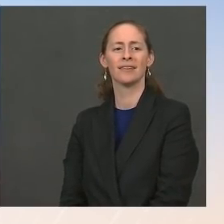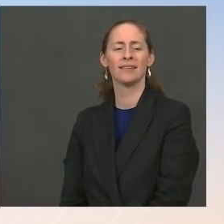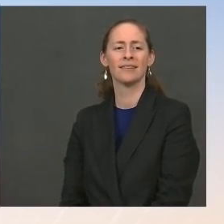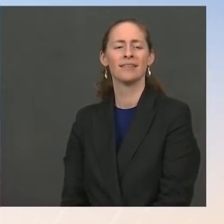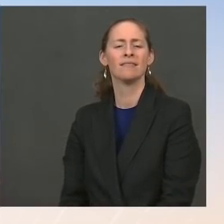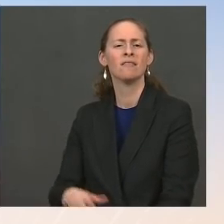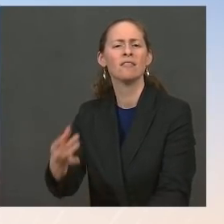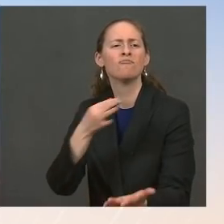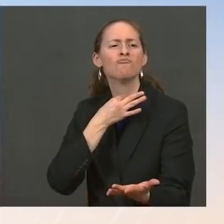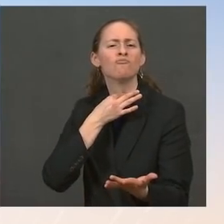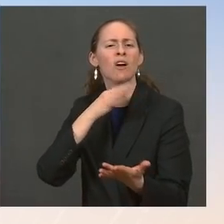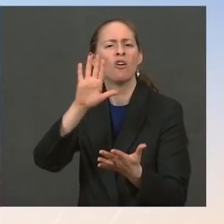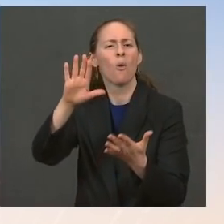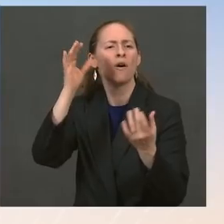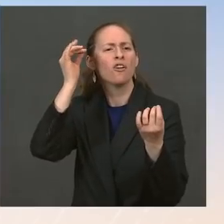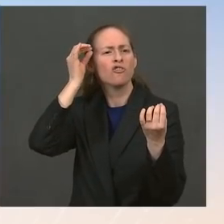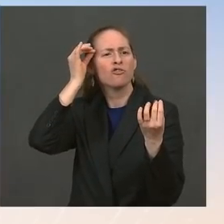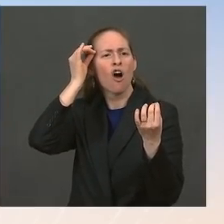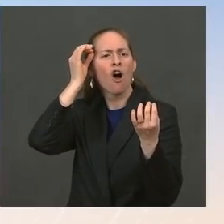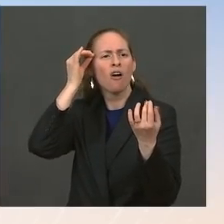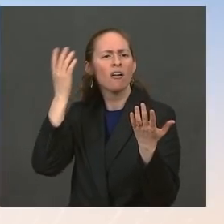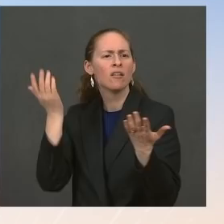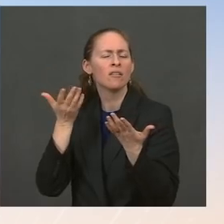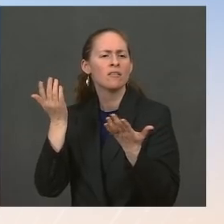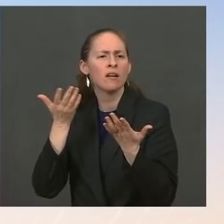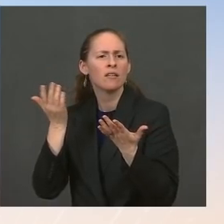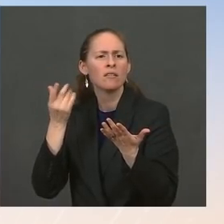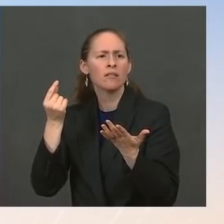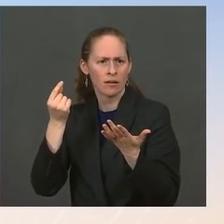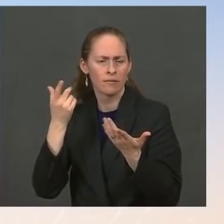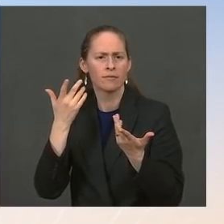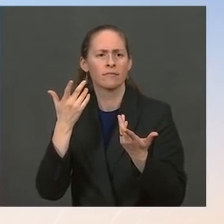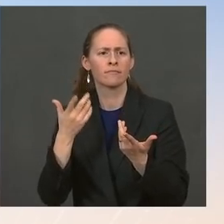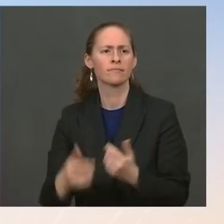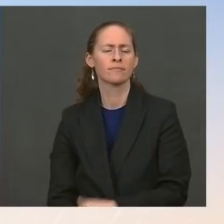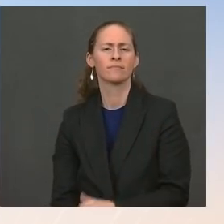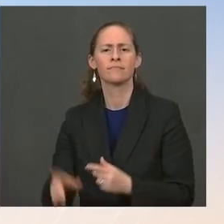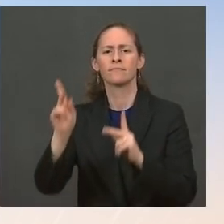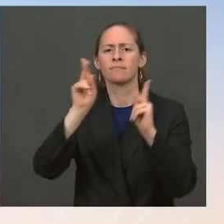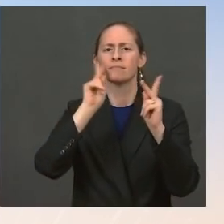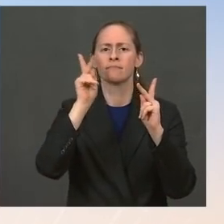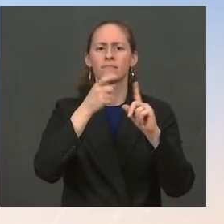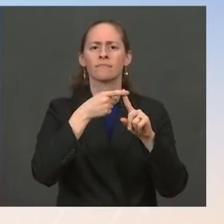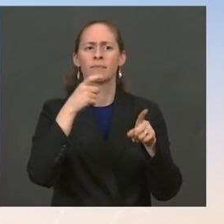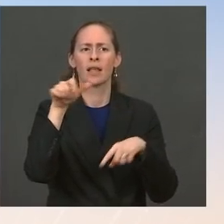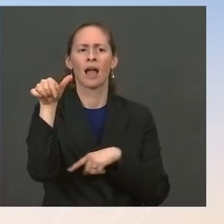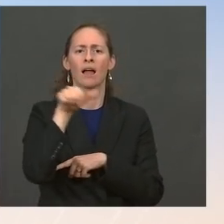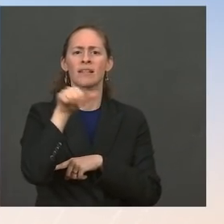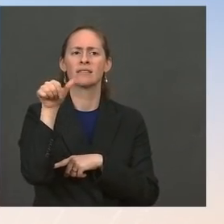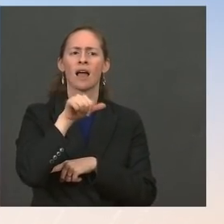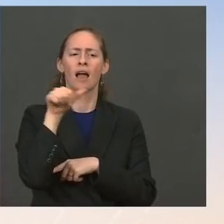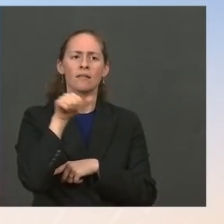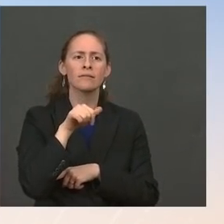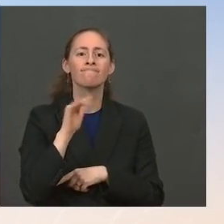is considering deporting a group of Afghans who did not meet the vetting requirements back to Afghanistan?